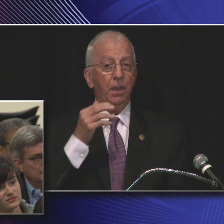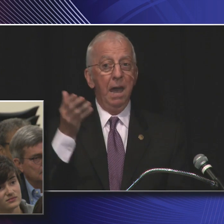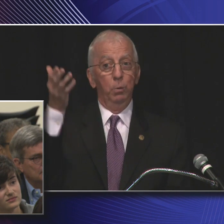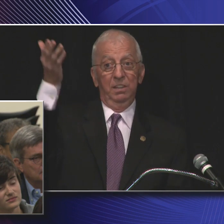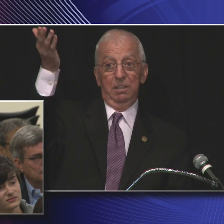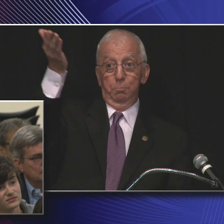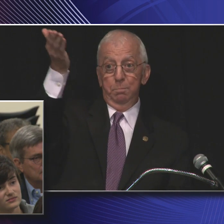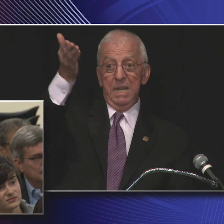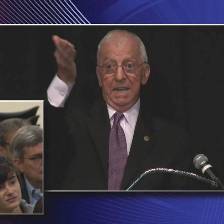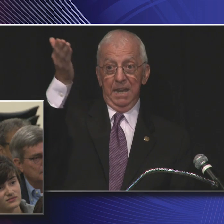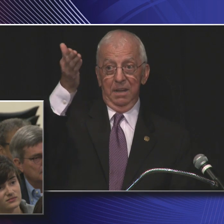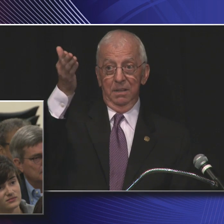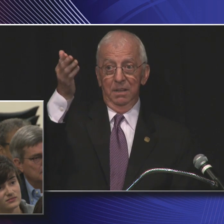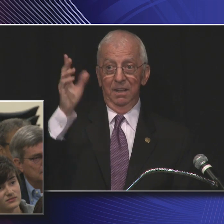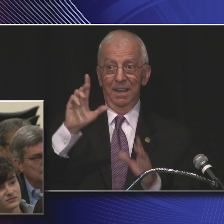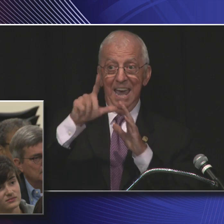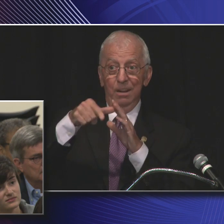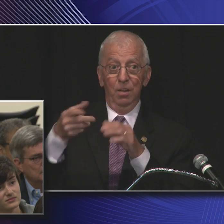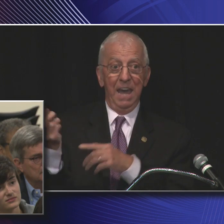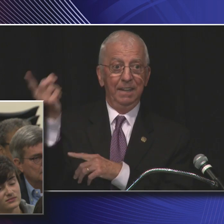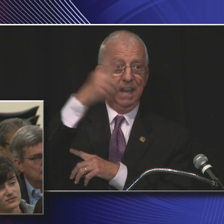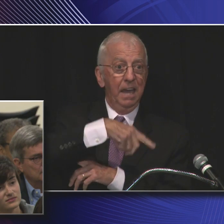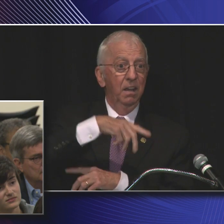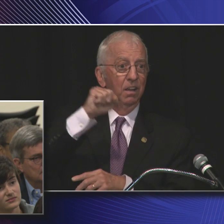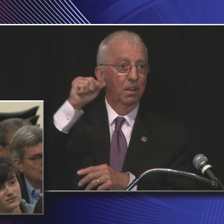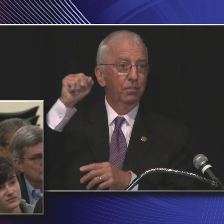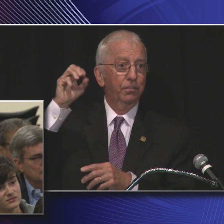because I was speaking later that day.